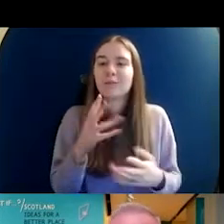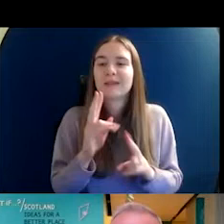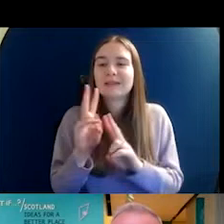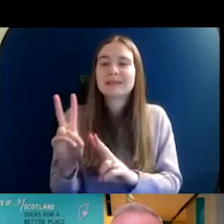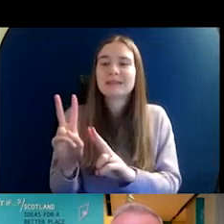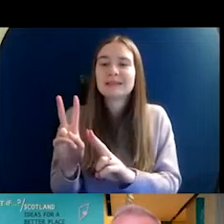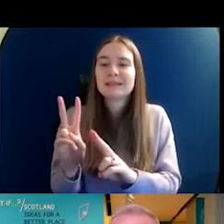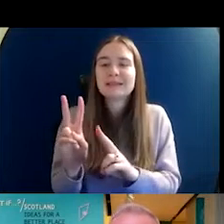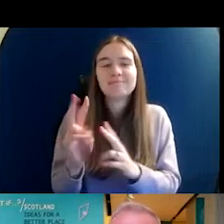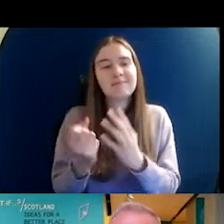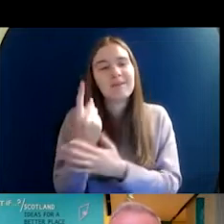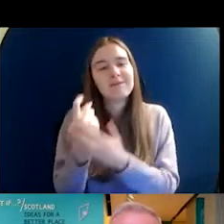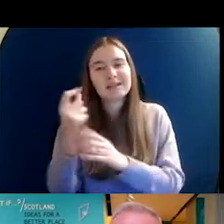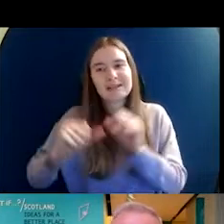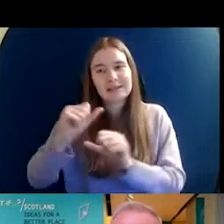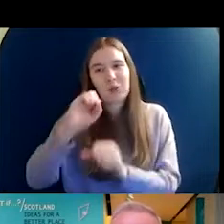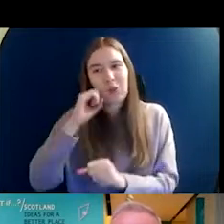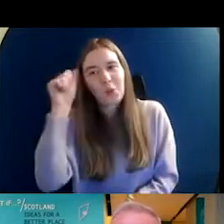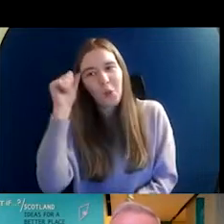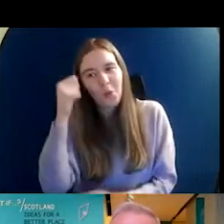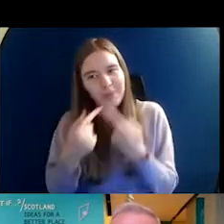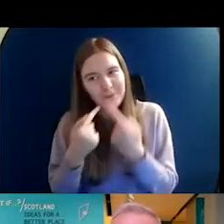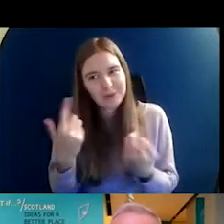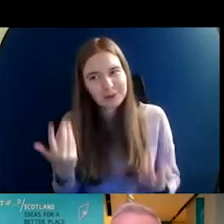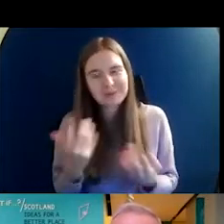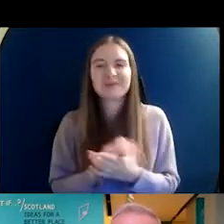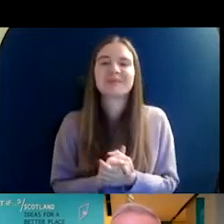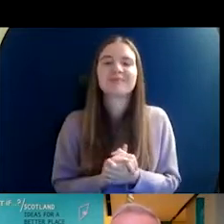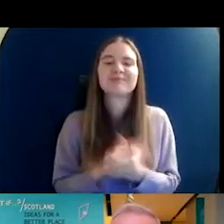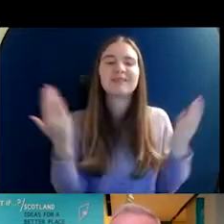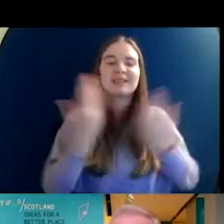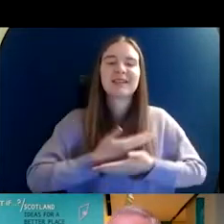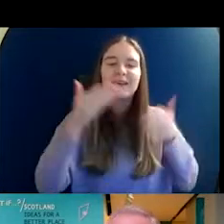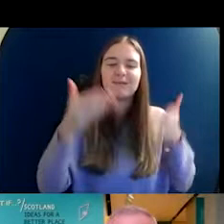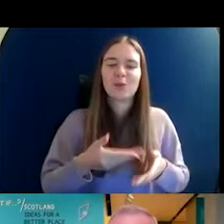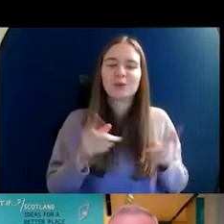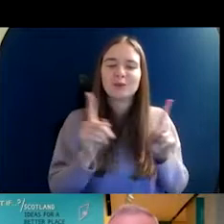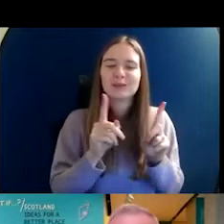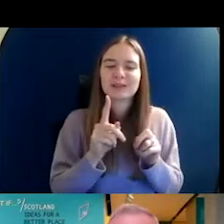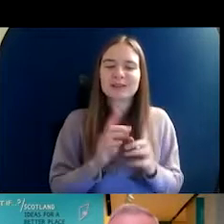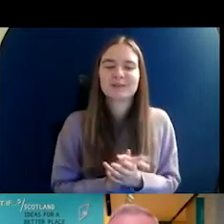in the series will have heard a lot of this before. But tonight's focus really is on the perspective